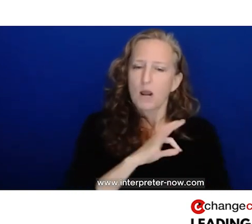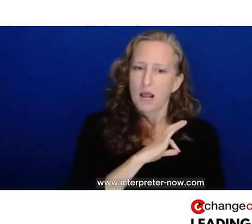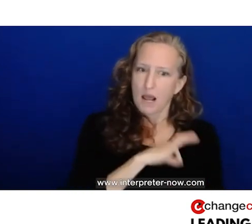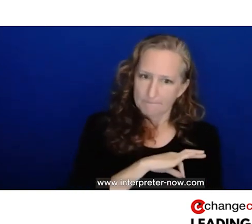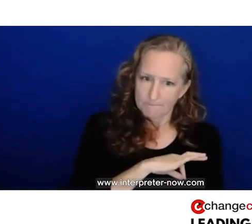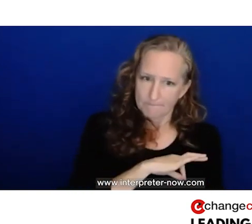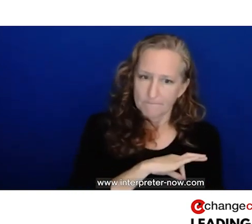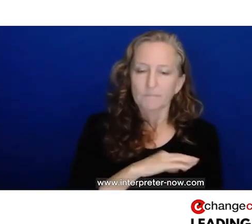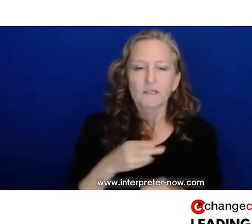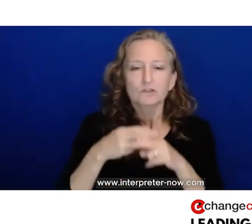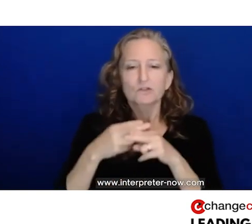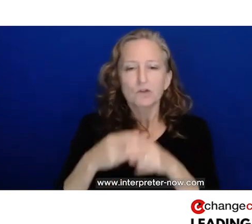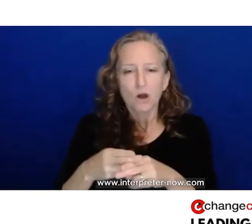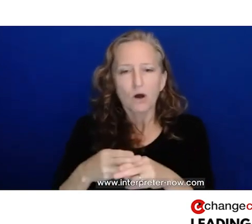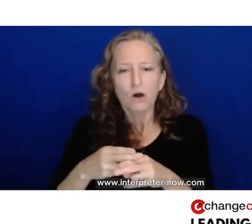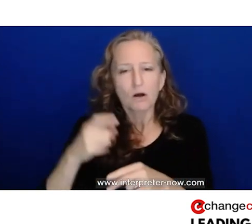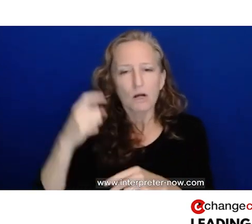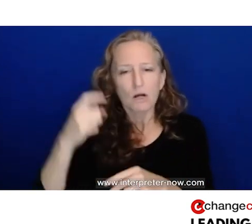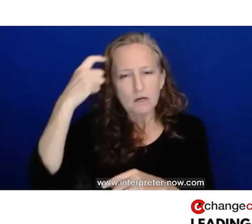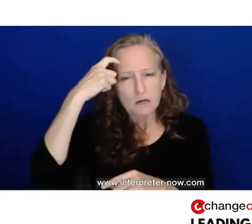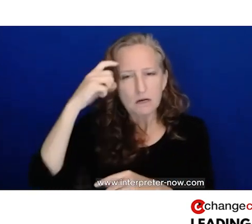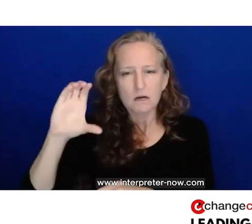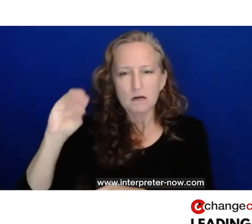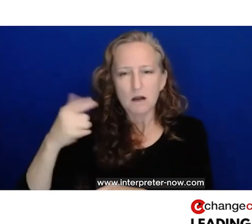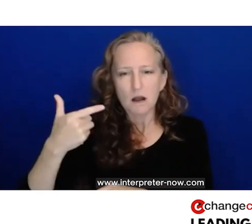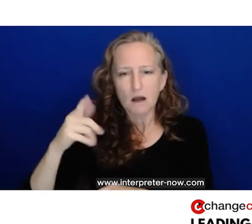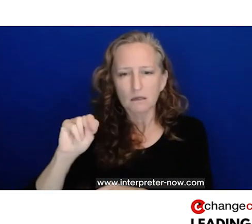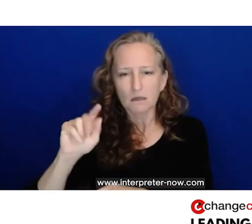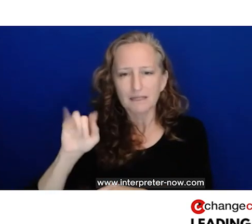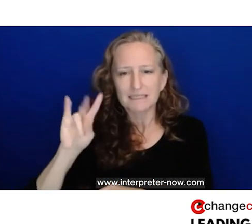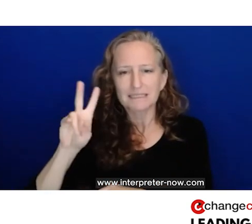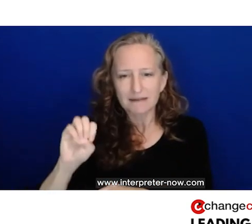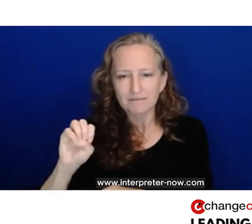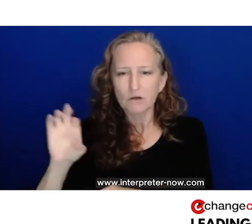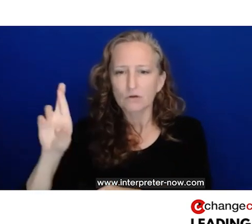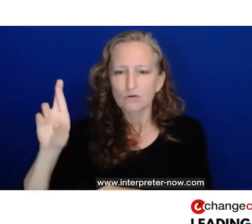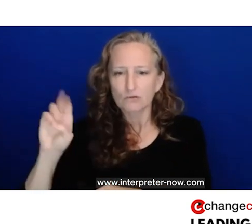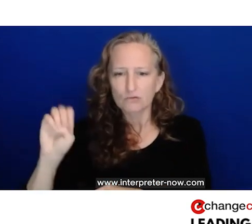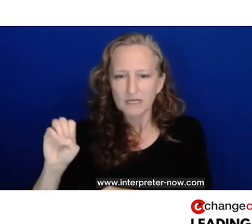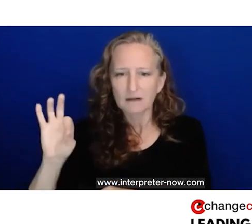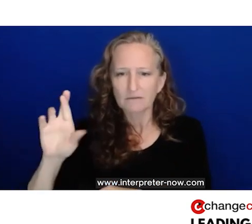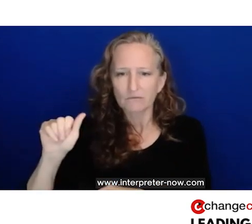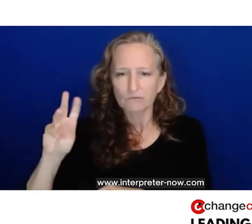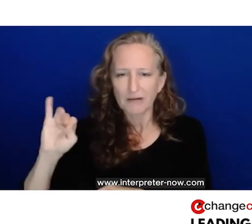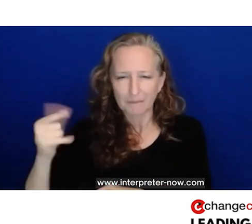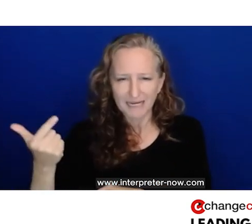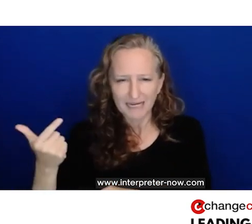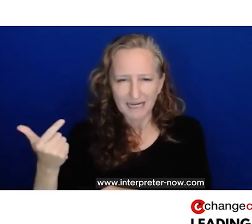reframing. So reframing and relabeling reality, in order to look at it from an alternative